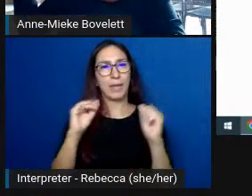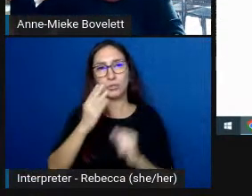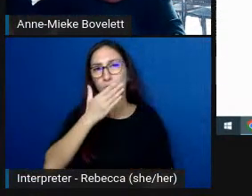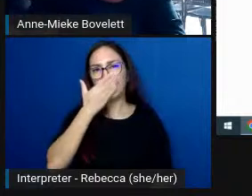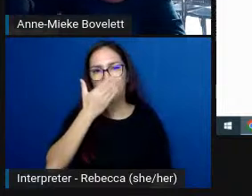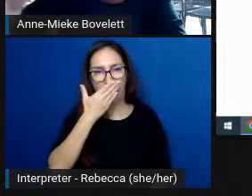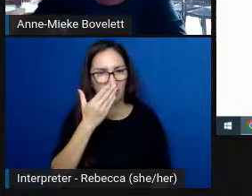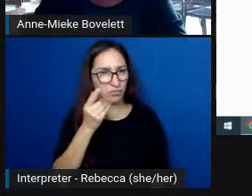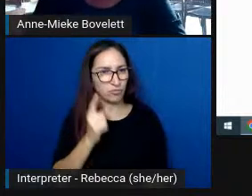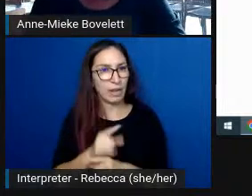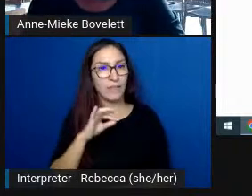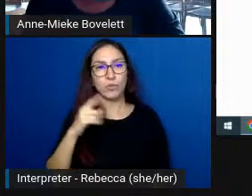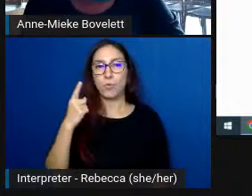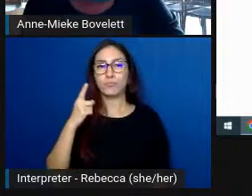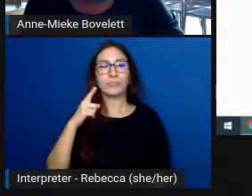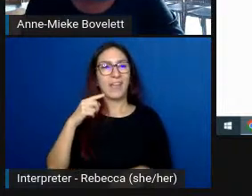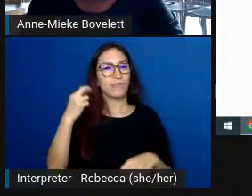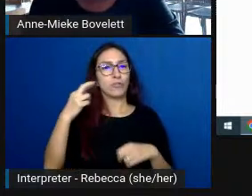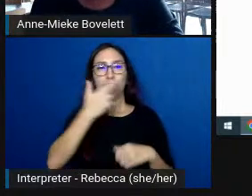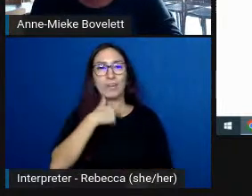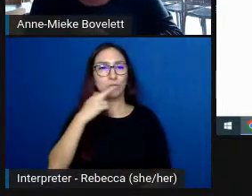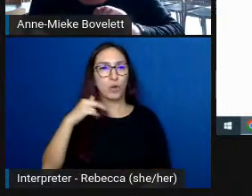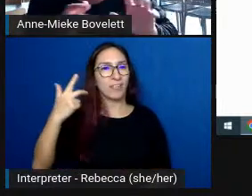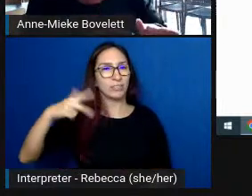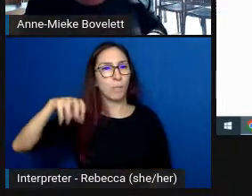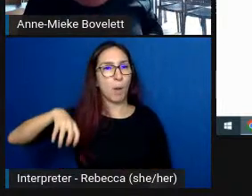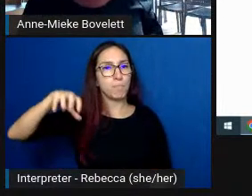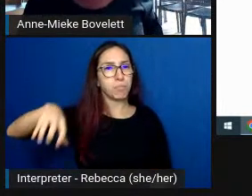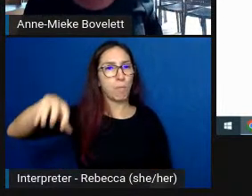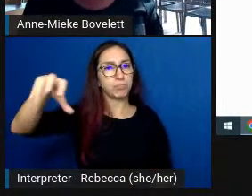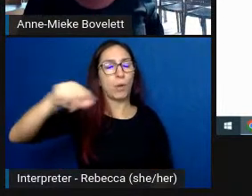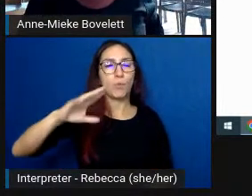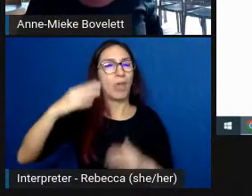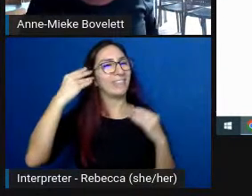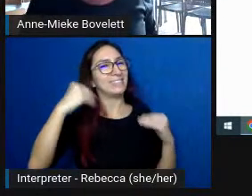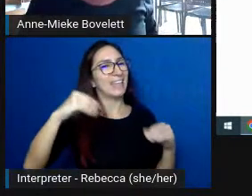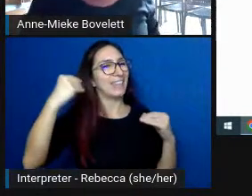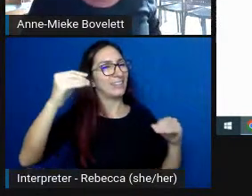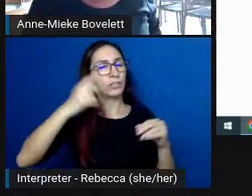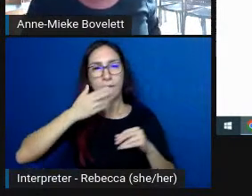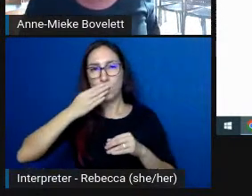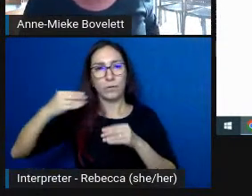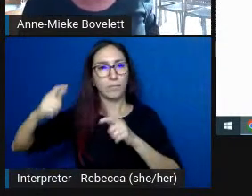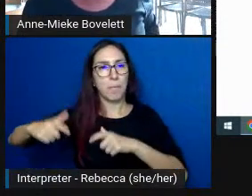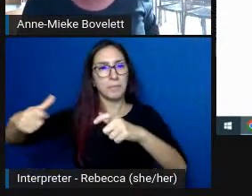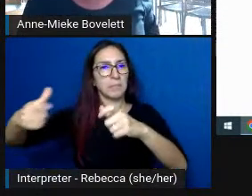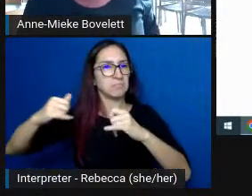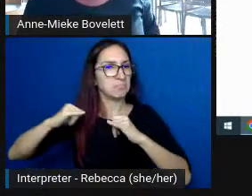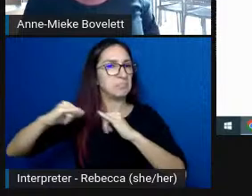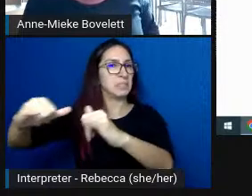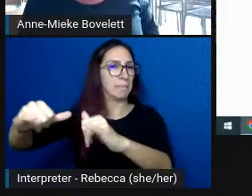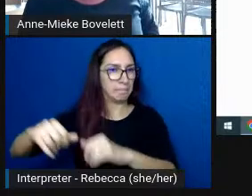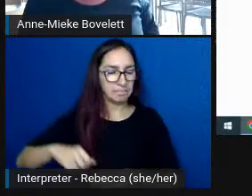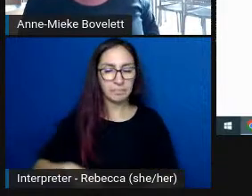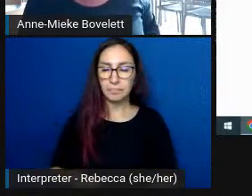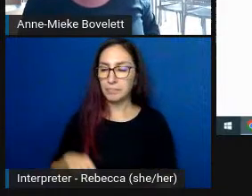sure, I don't know what you're talk about. And I think I would like to compare that to smell. If you are passing by